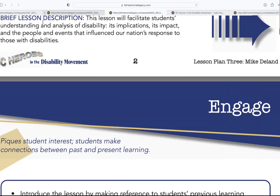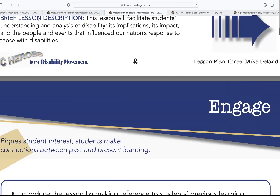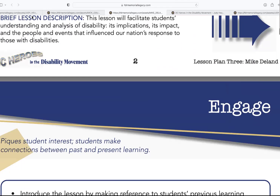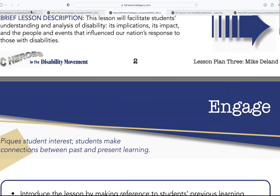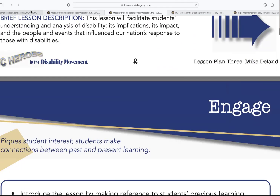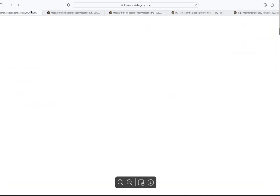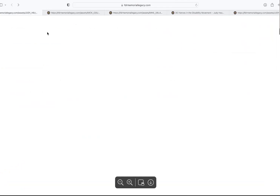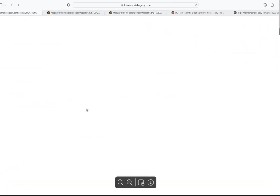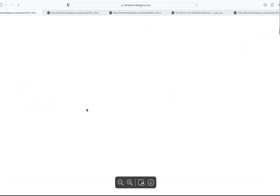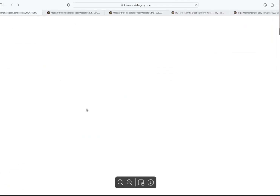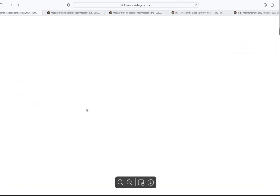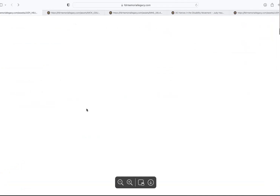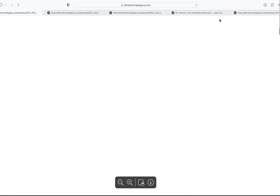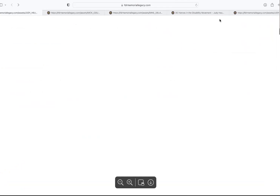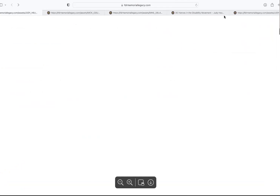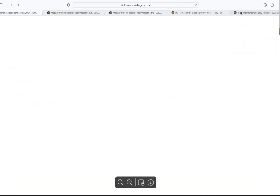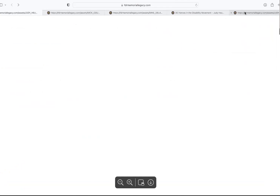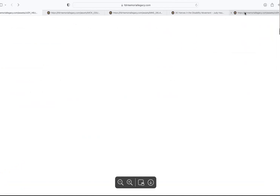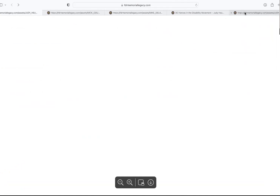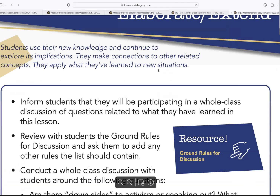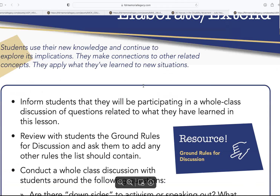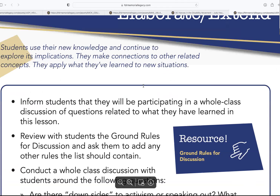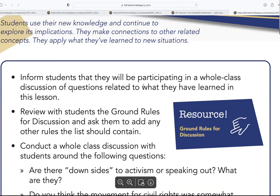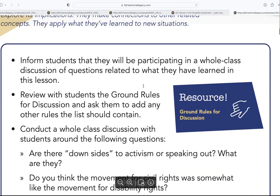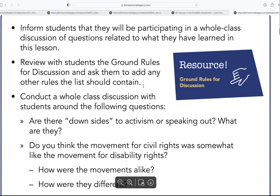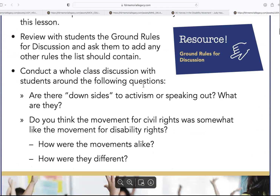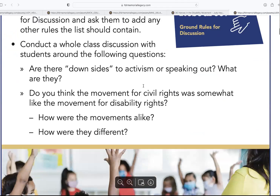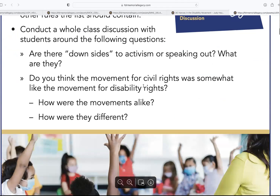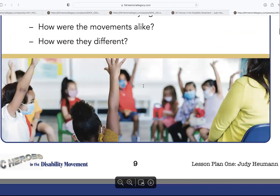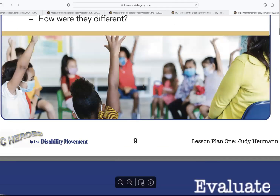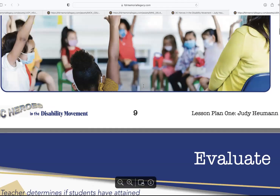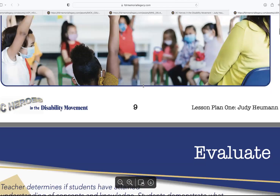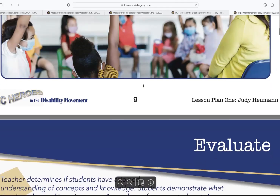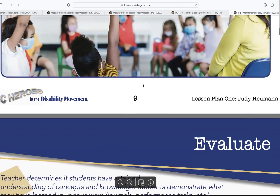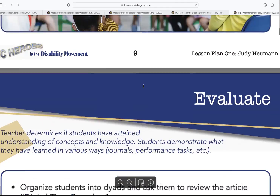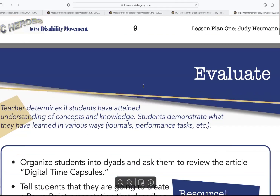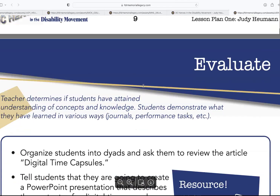If we can try that against page 6 is that judy's plan.